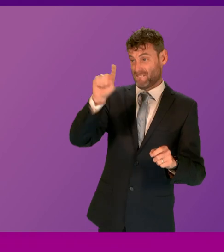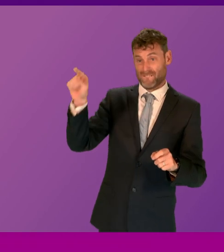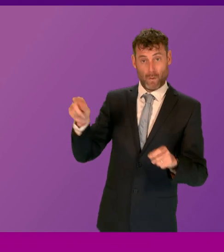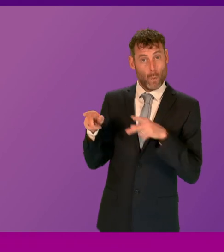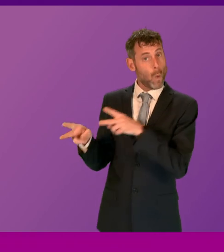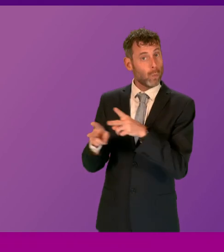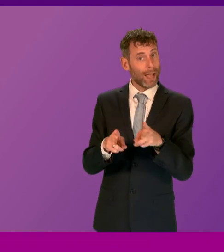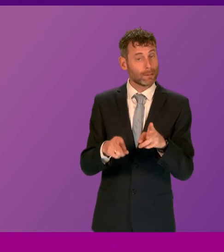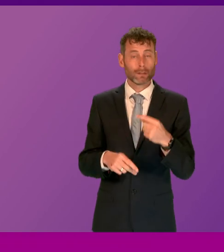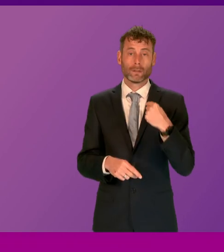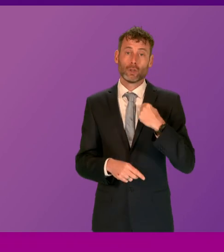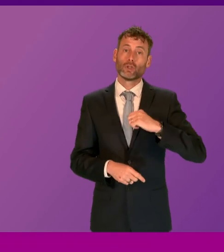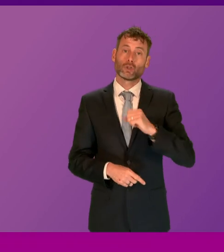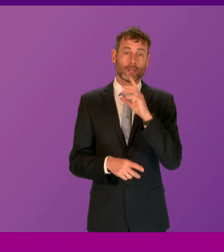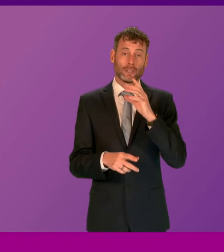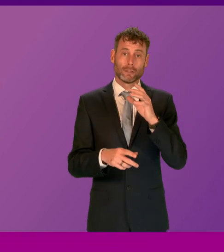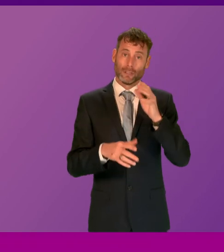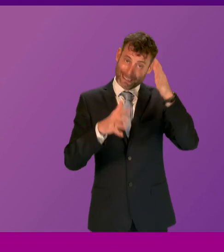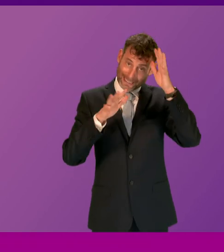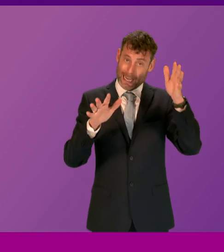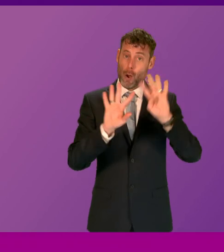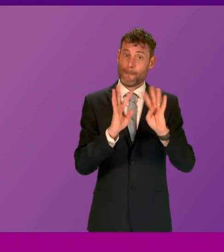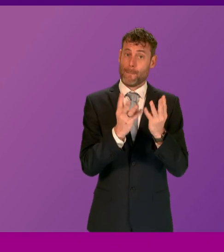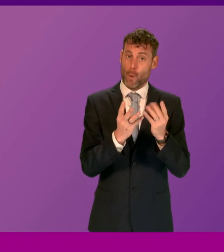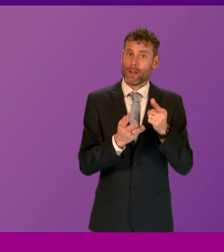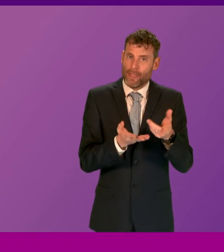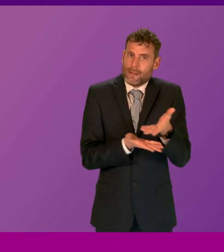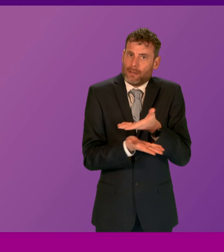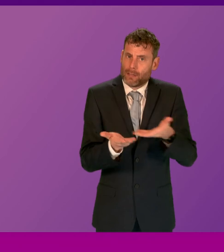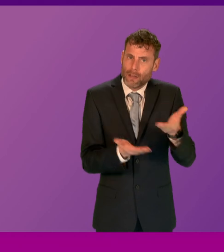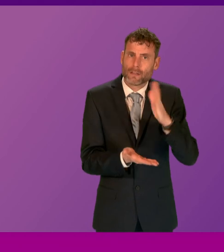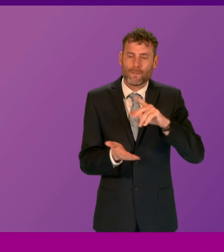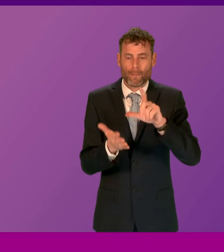the Scottish Government’s deer board, which met on Monday, discussed the findings from Creag Meagaidh.